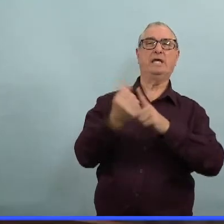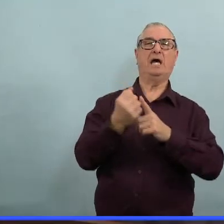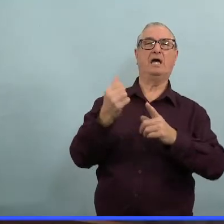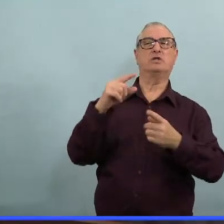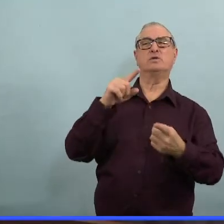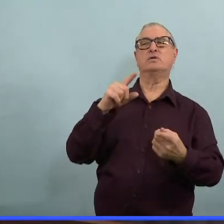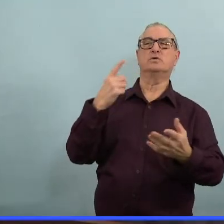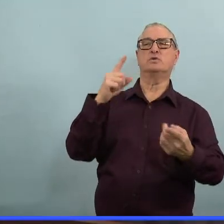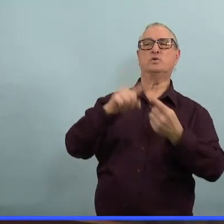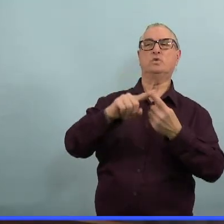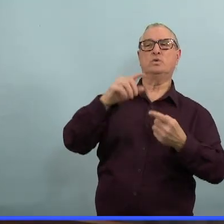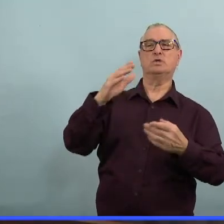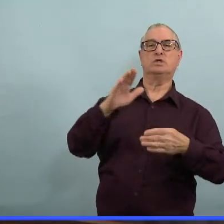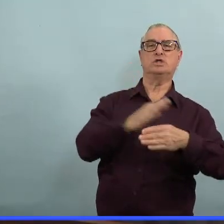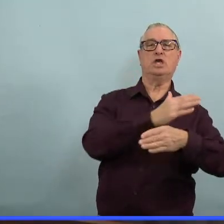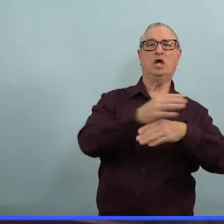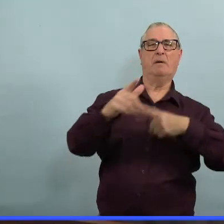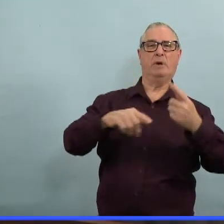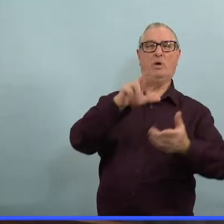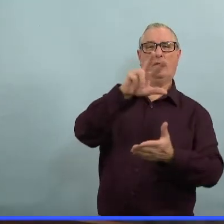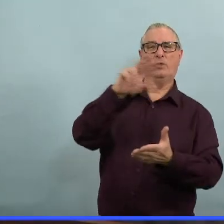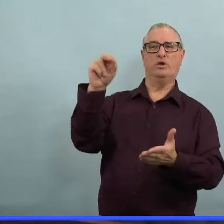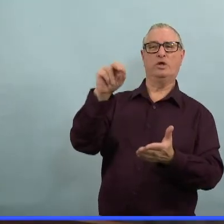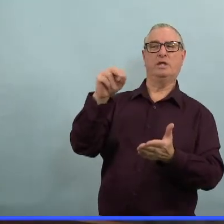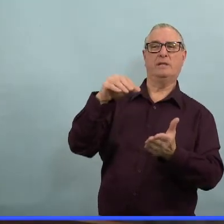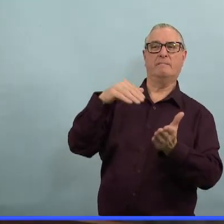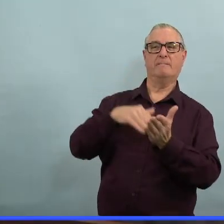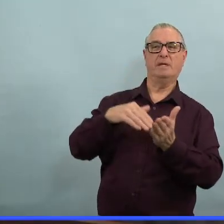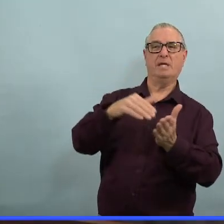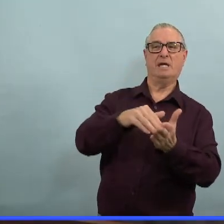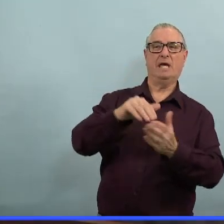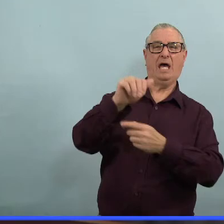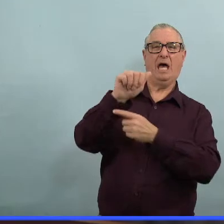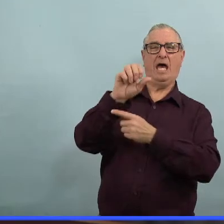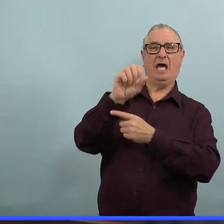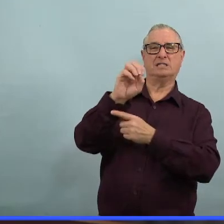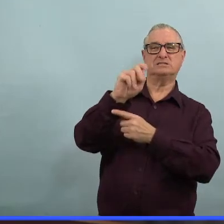housing has nothing to do with this but secondly i did disclose the disposition of those assets